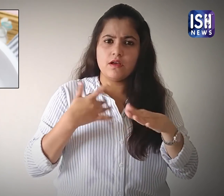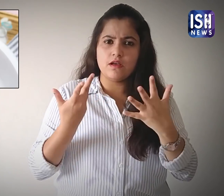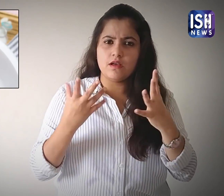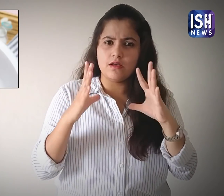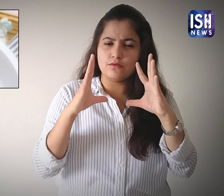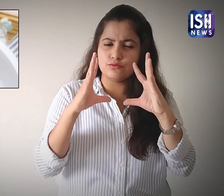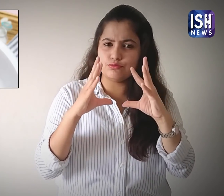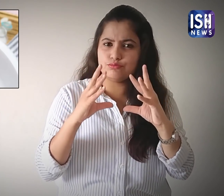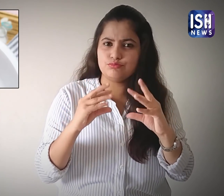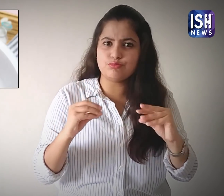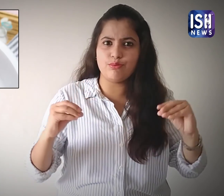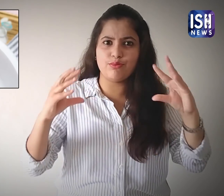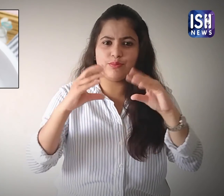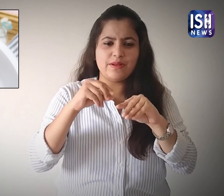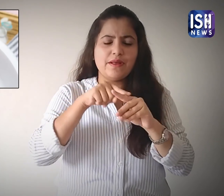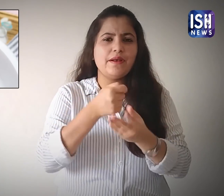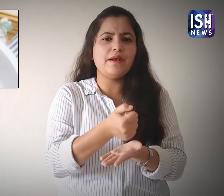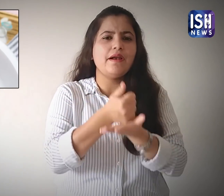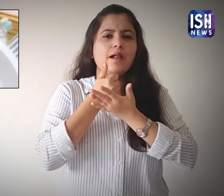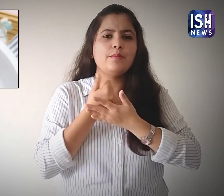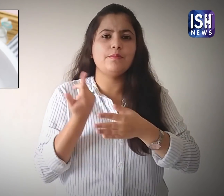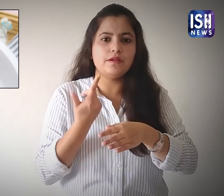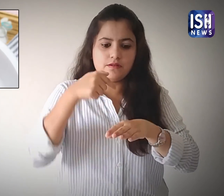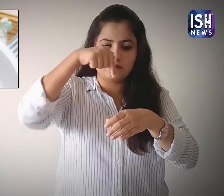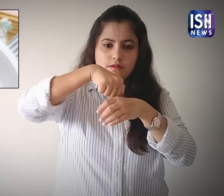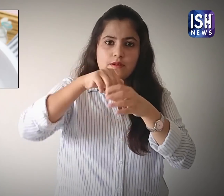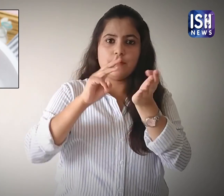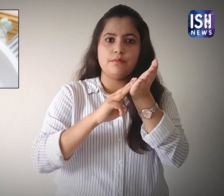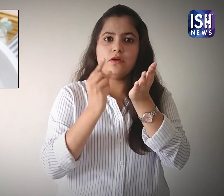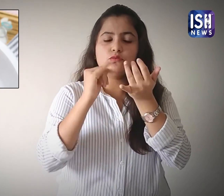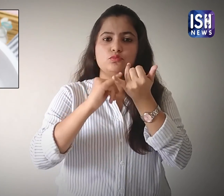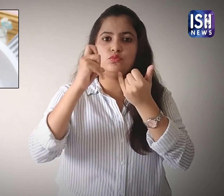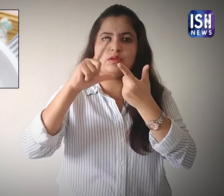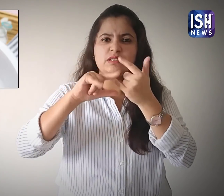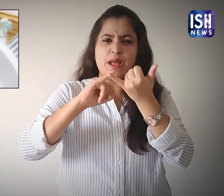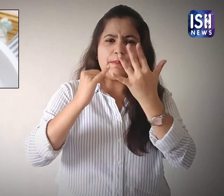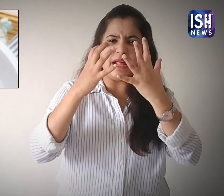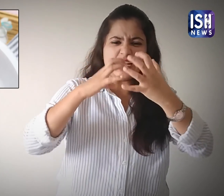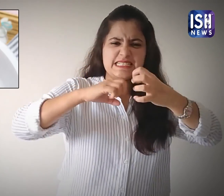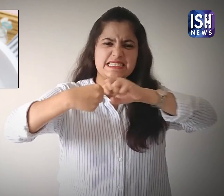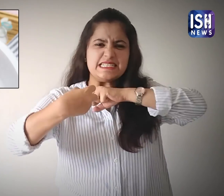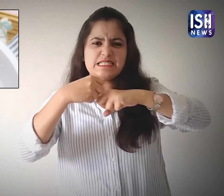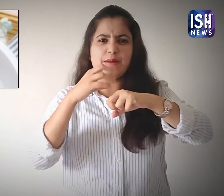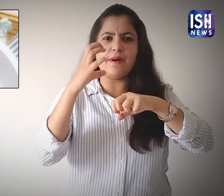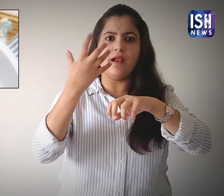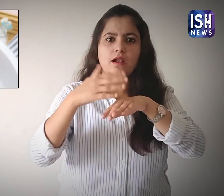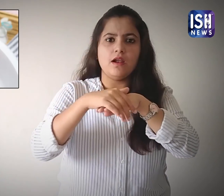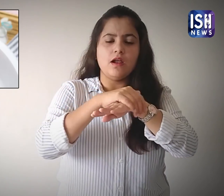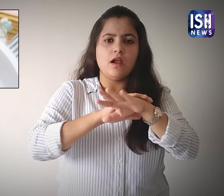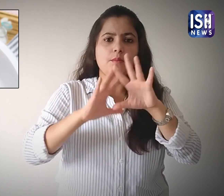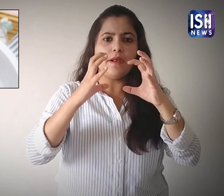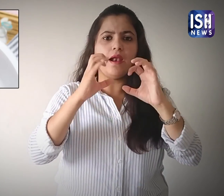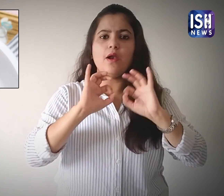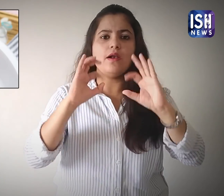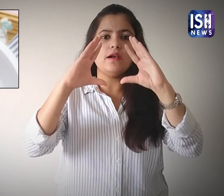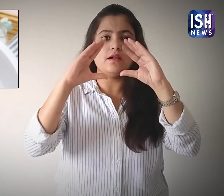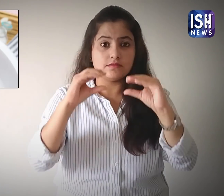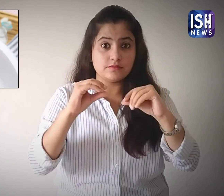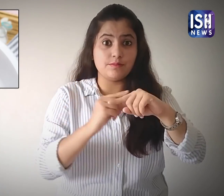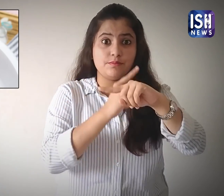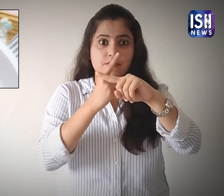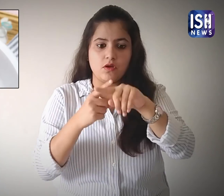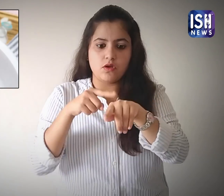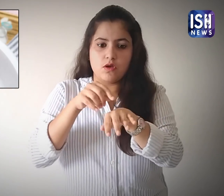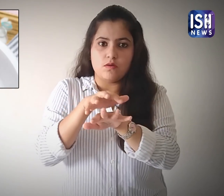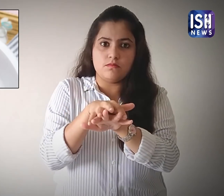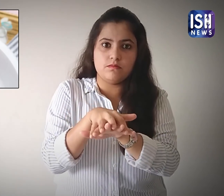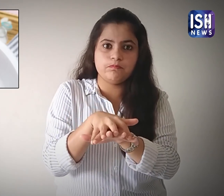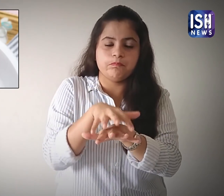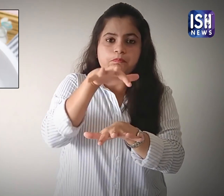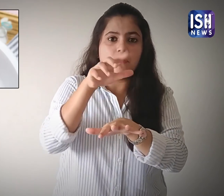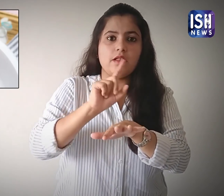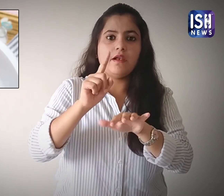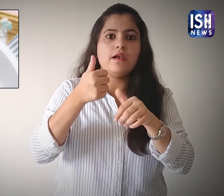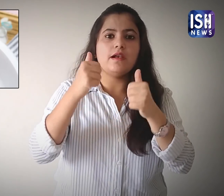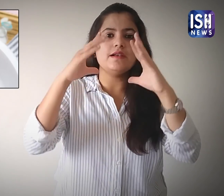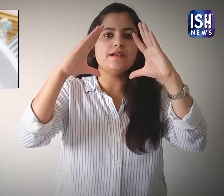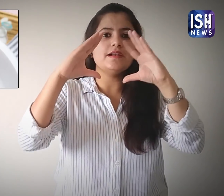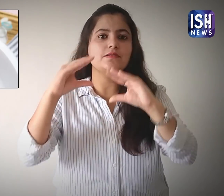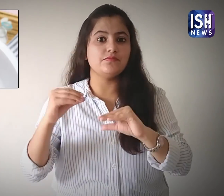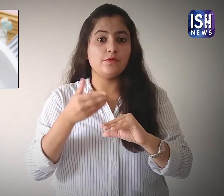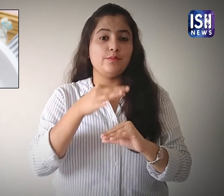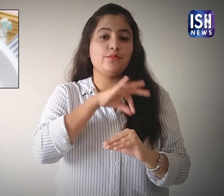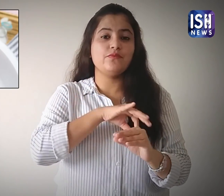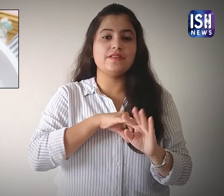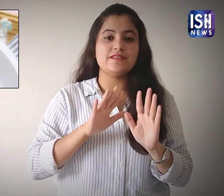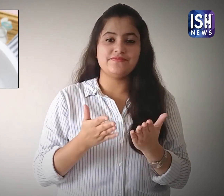It makes the feet soft and helps relieving muscle pain and inflammation.